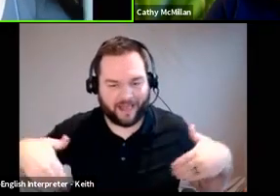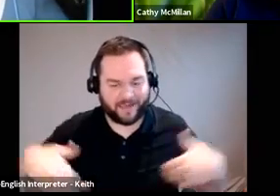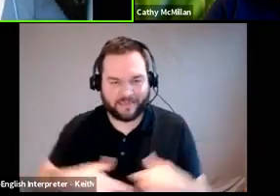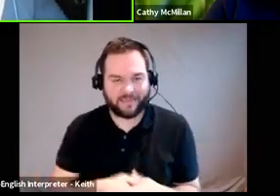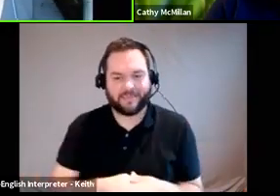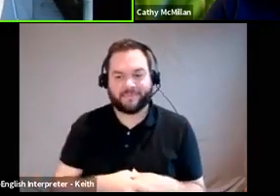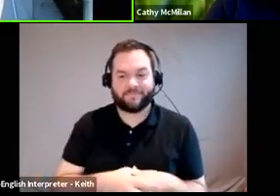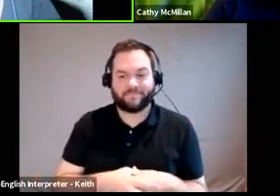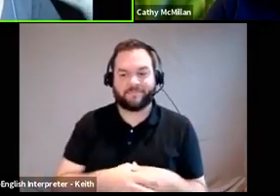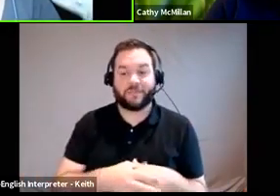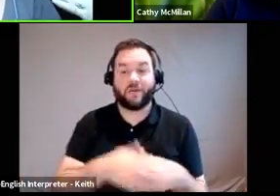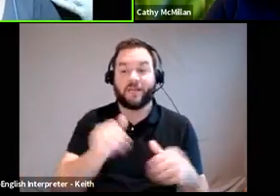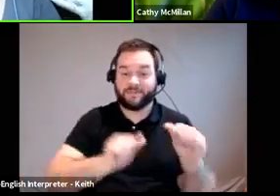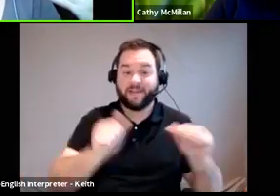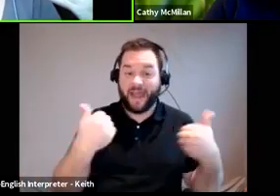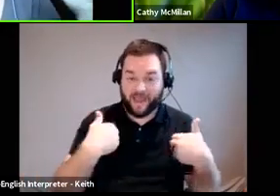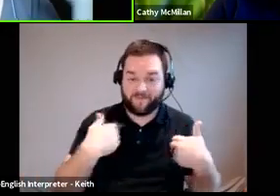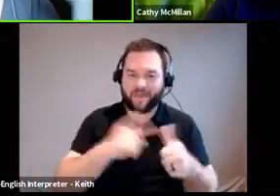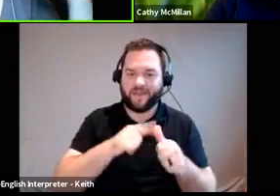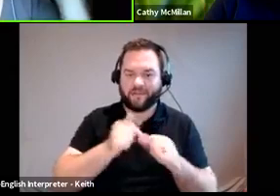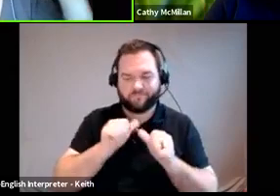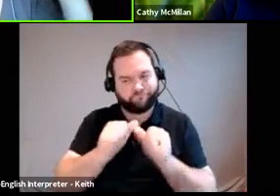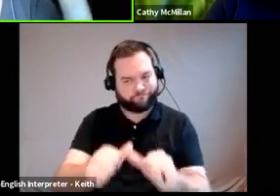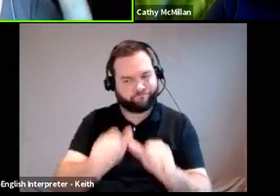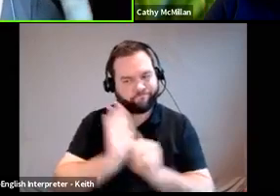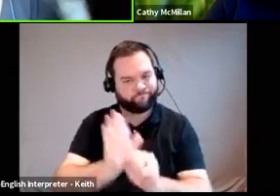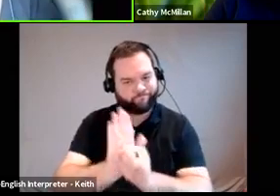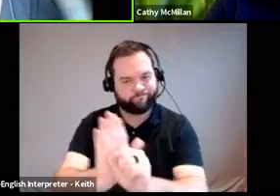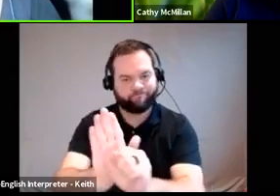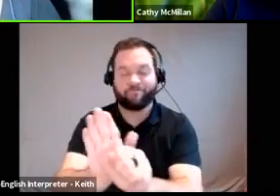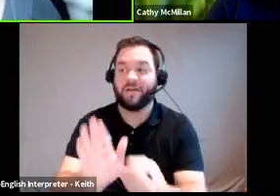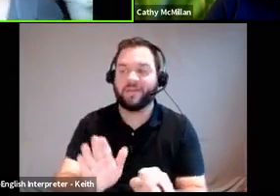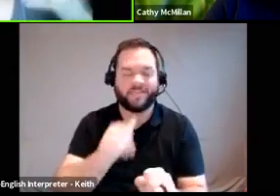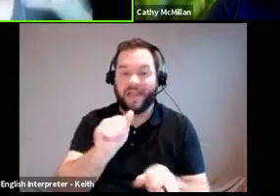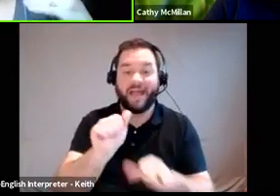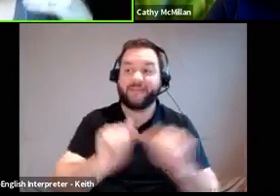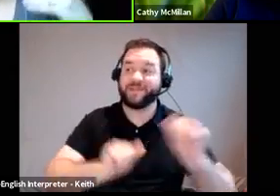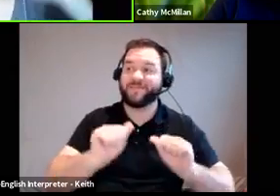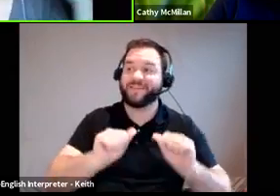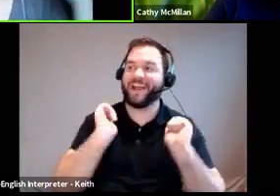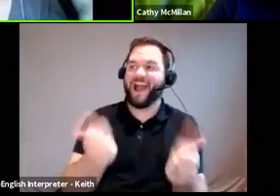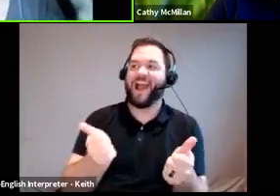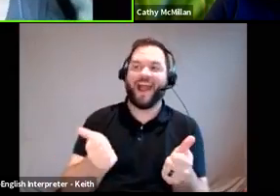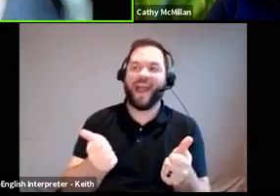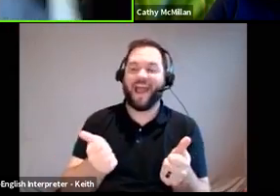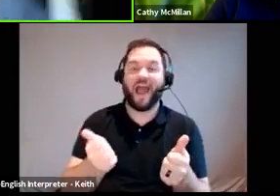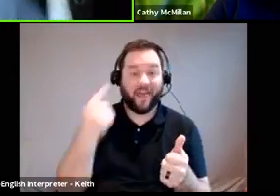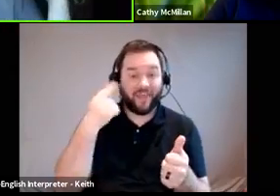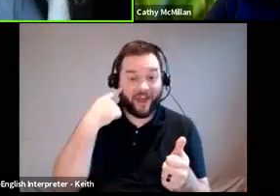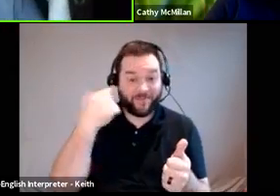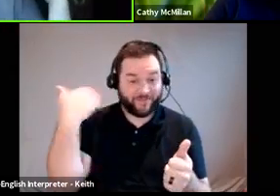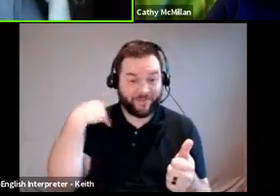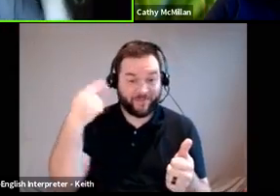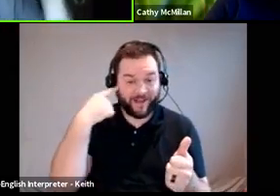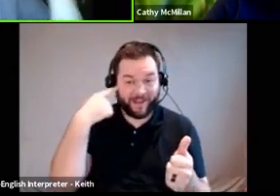So. there's there's more advocacy that there's more advocacy that has to happen. It's not like oh I got my assessment done. That's what I thought, actually thought